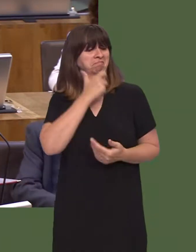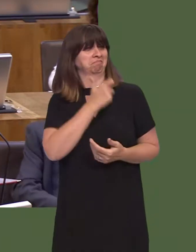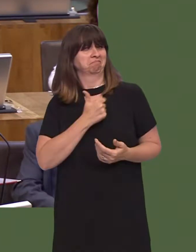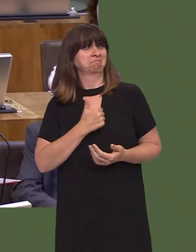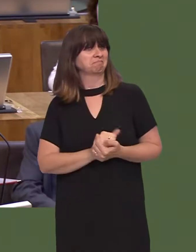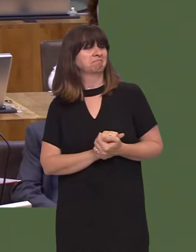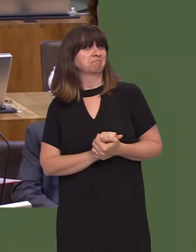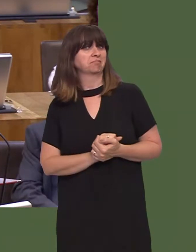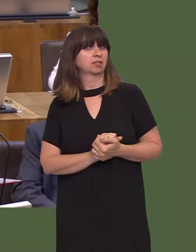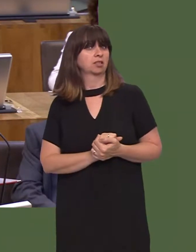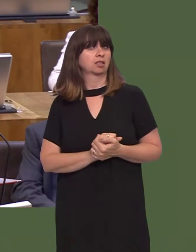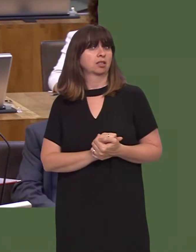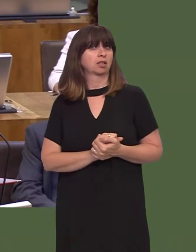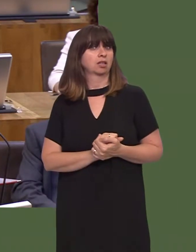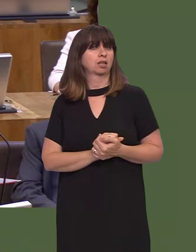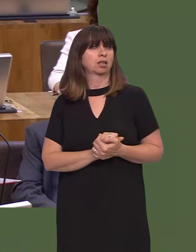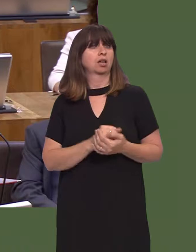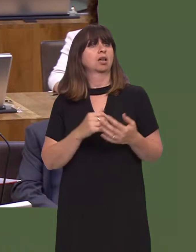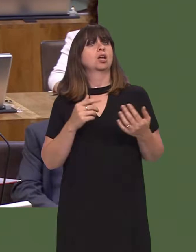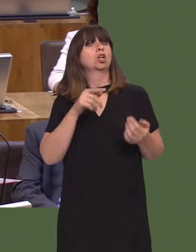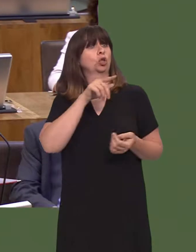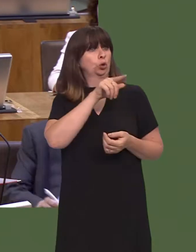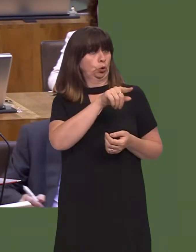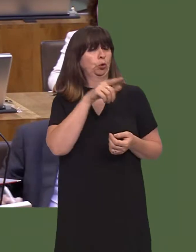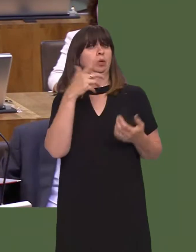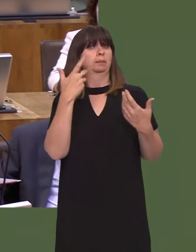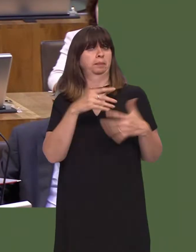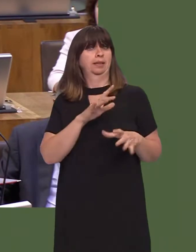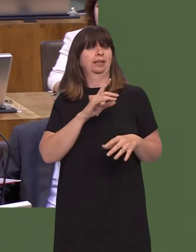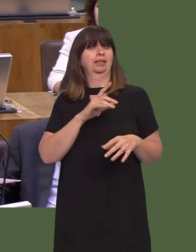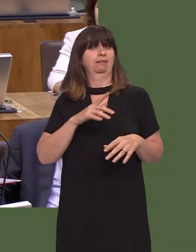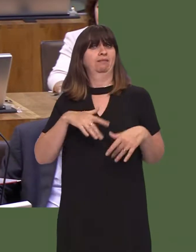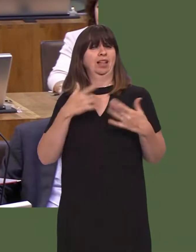have to say, at this stage. Secondly, it is not sufficient for her to say that she wants